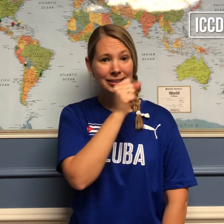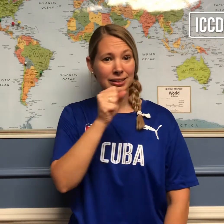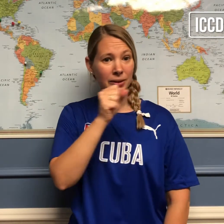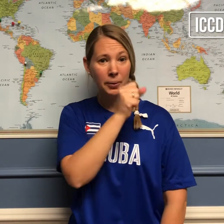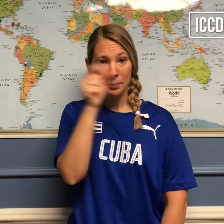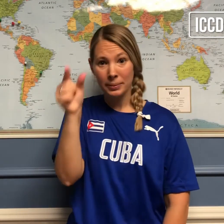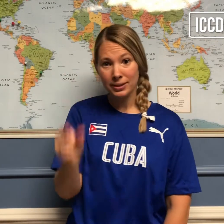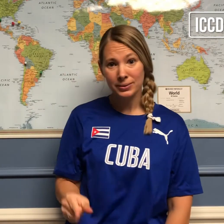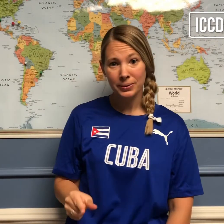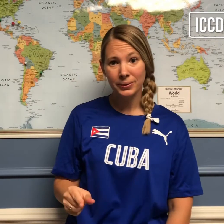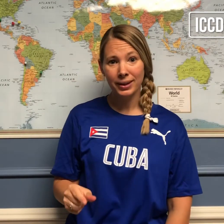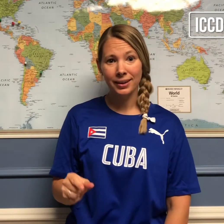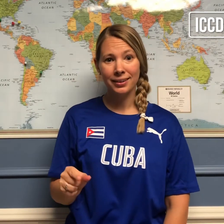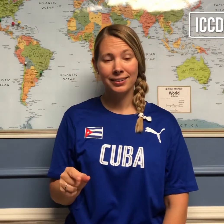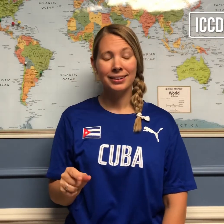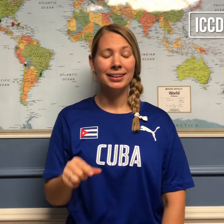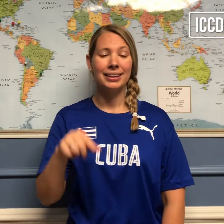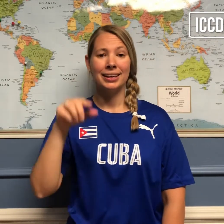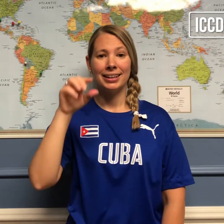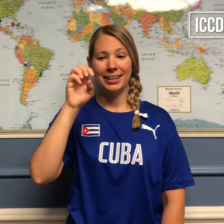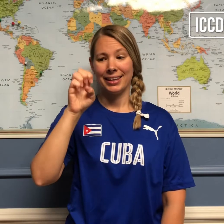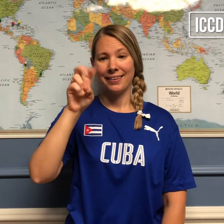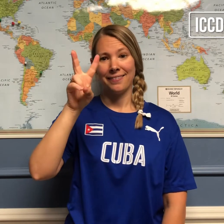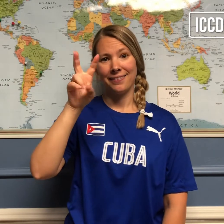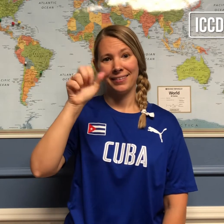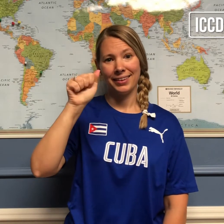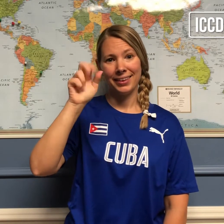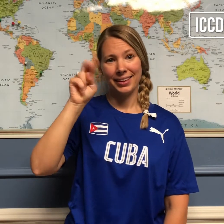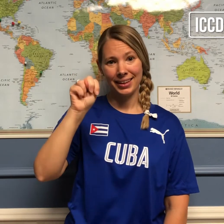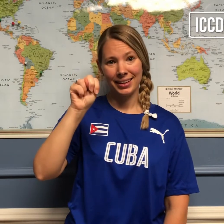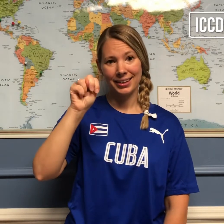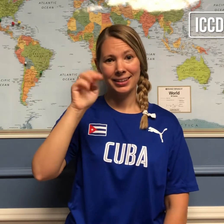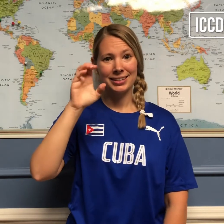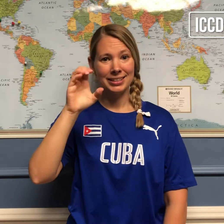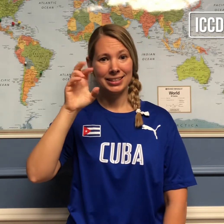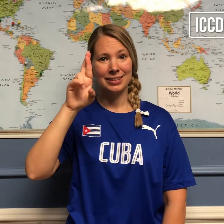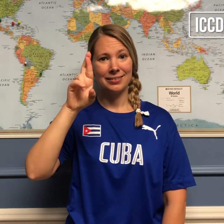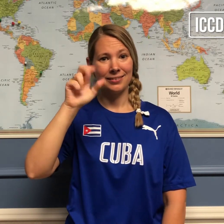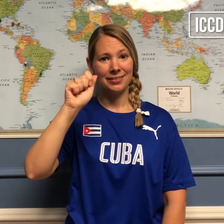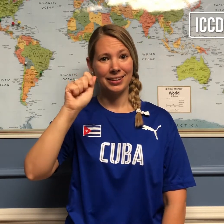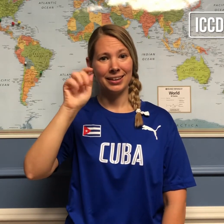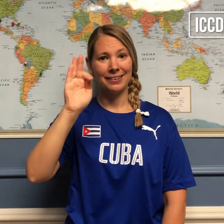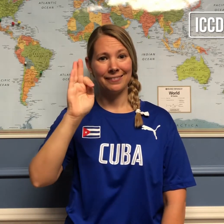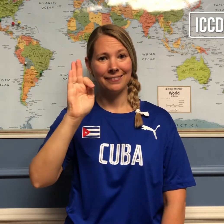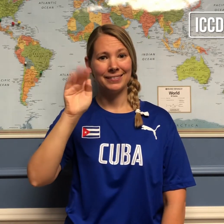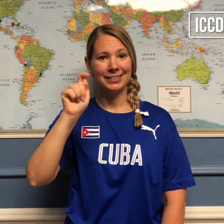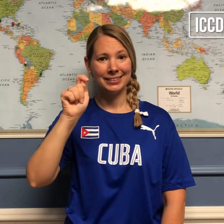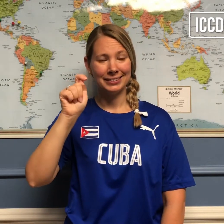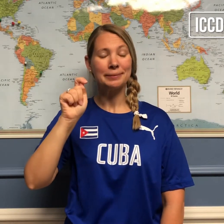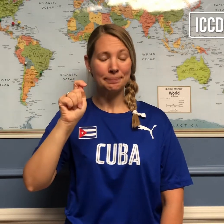The song is called The Blessing by Evan Craft